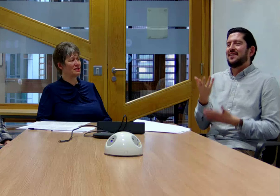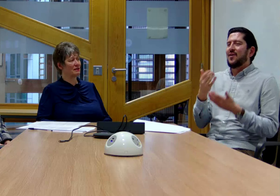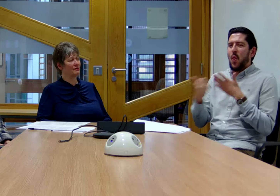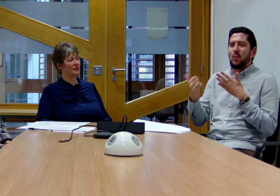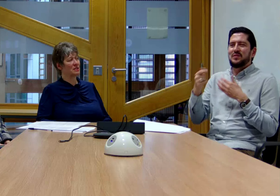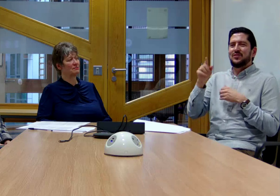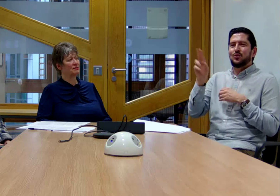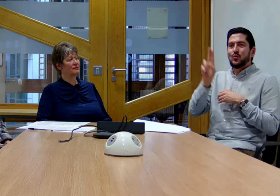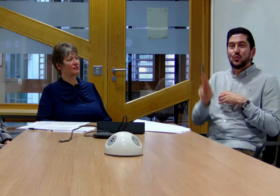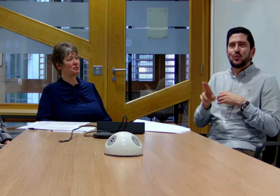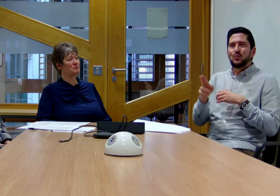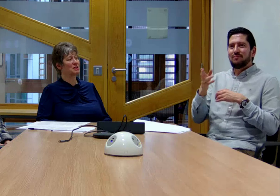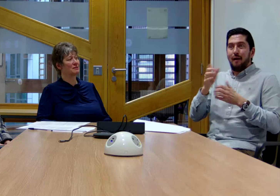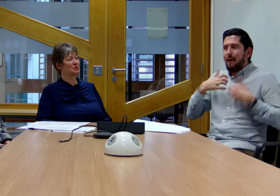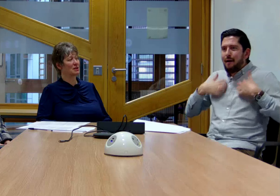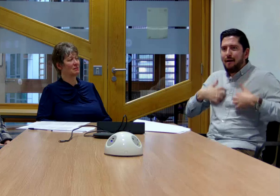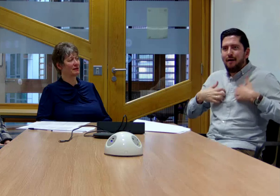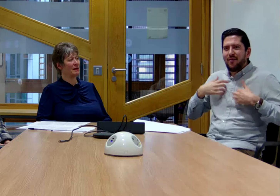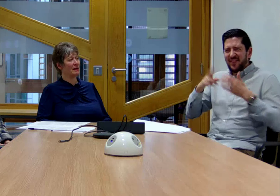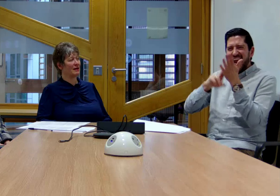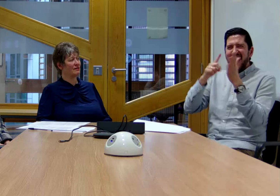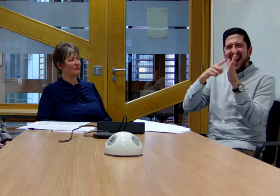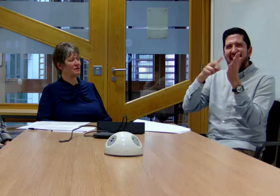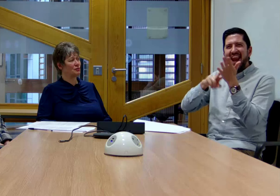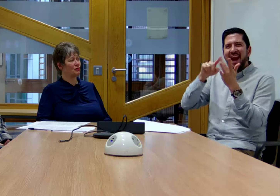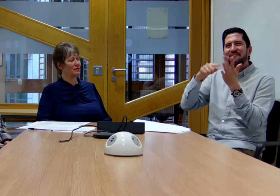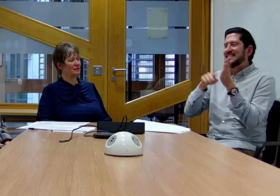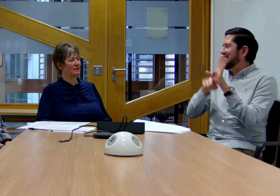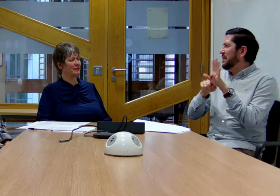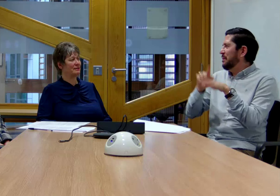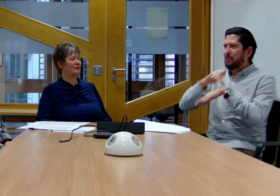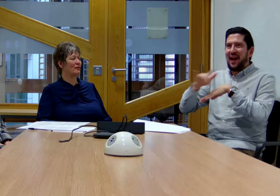I also think it can be a frustrating like for example, if Christmas time is coming,